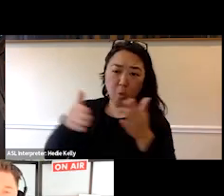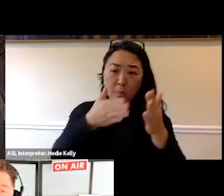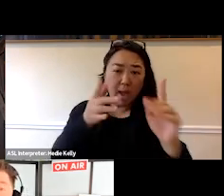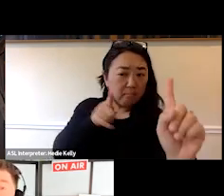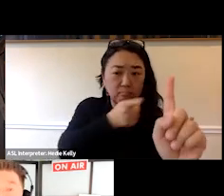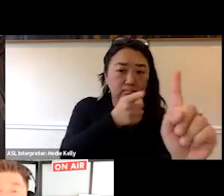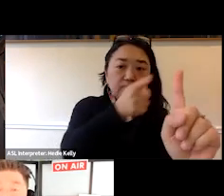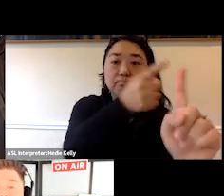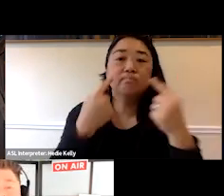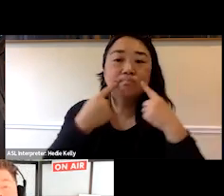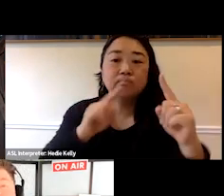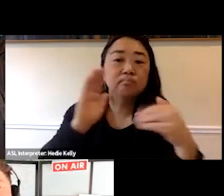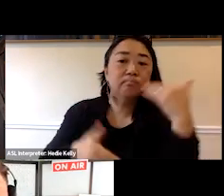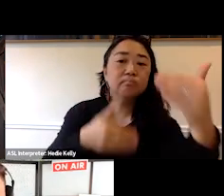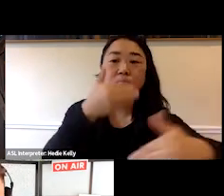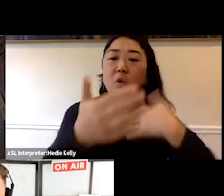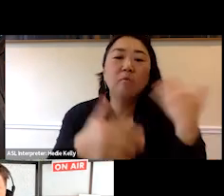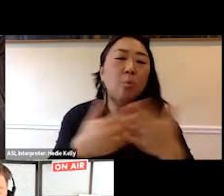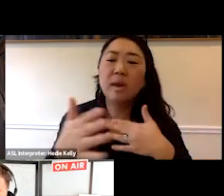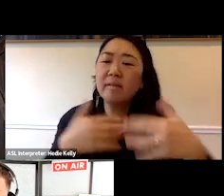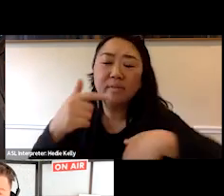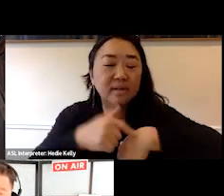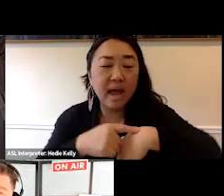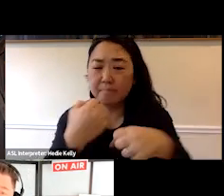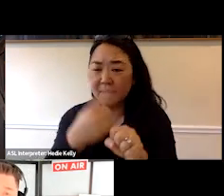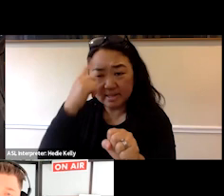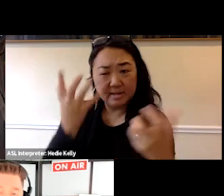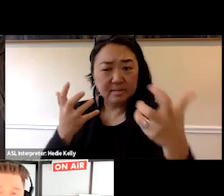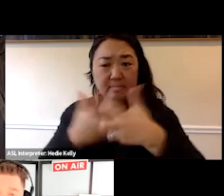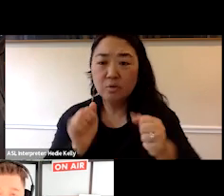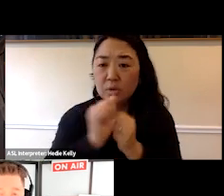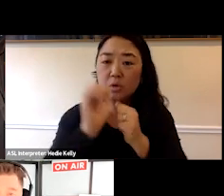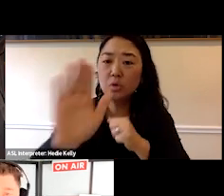get you there over whatever time makes sense for you. Because we know that we live in a world